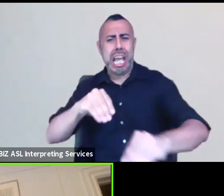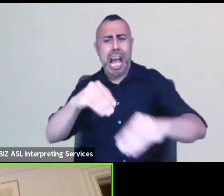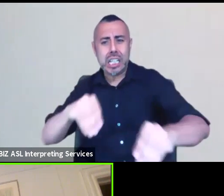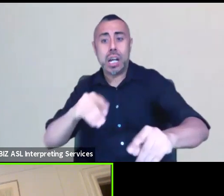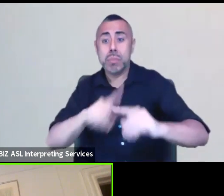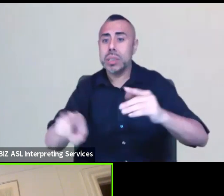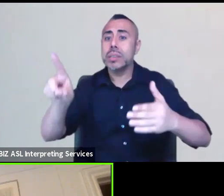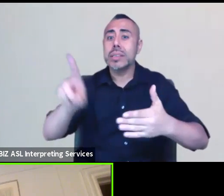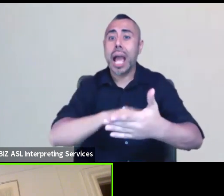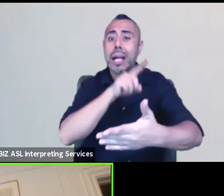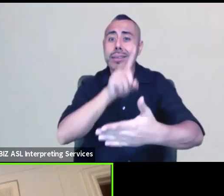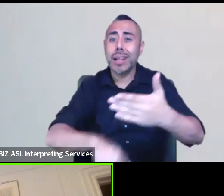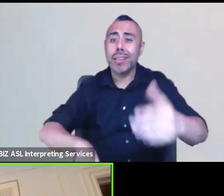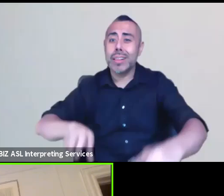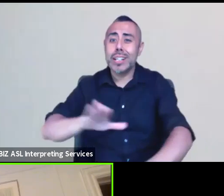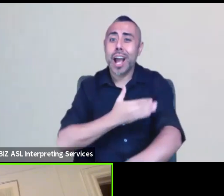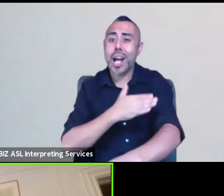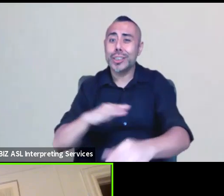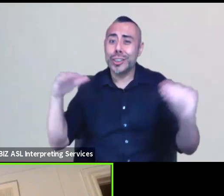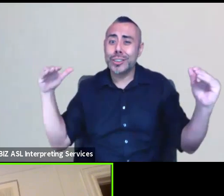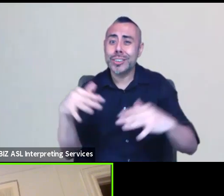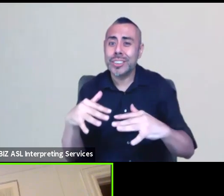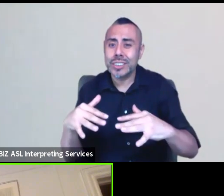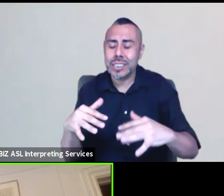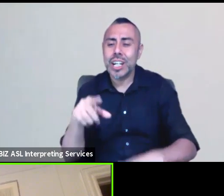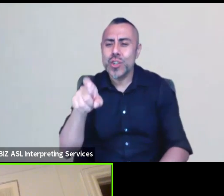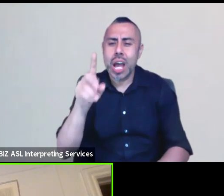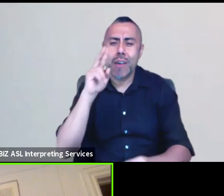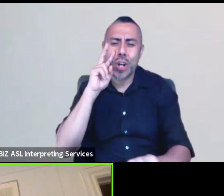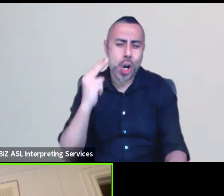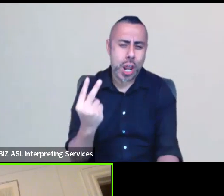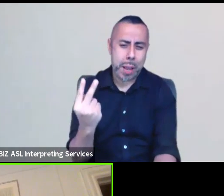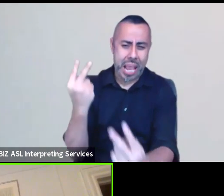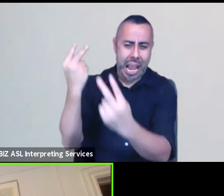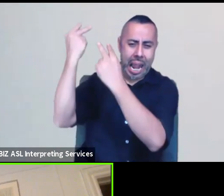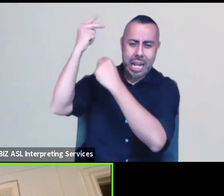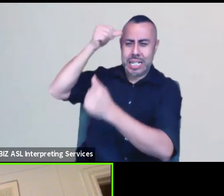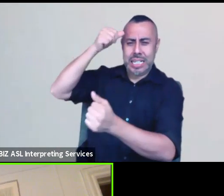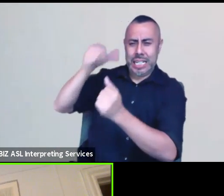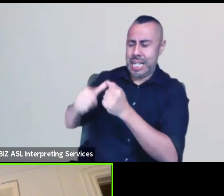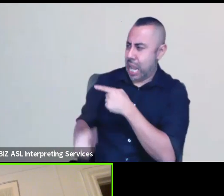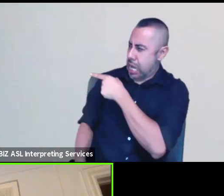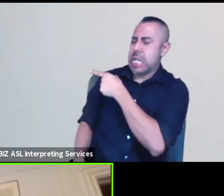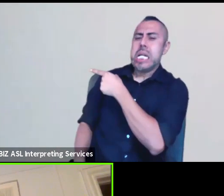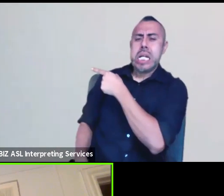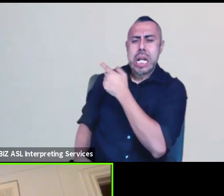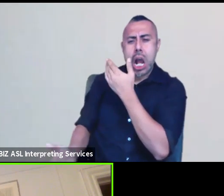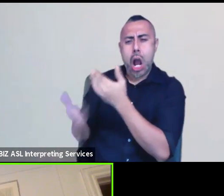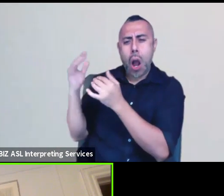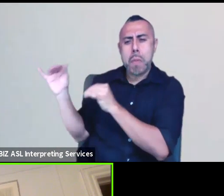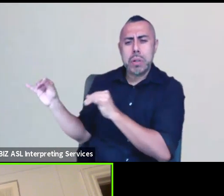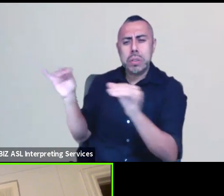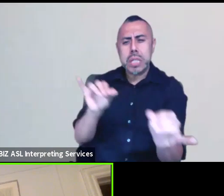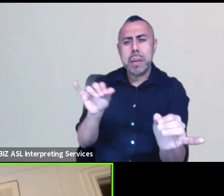look back in your history and say, what was a similar sized venue in a similar geographic region